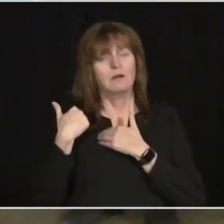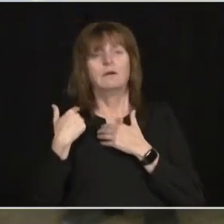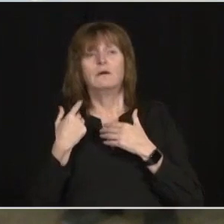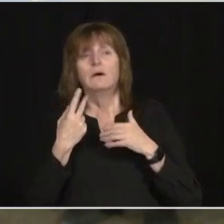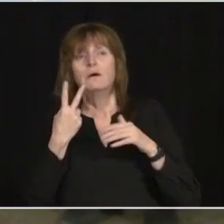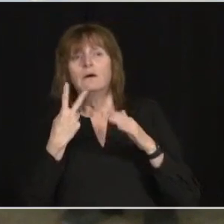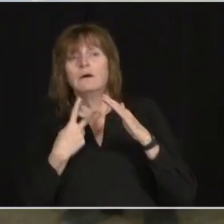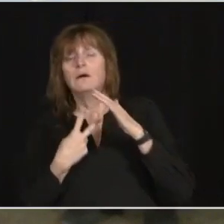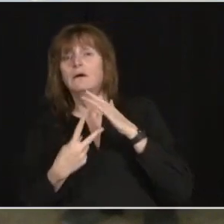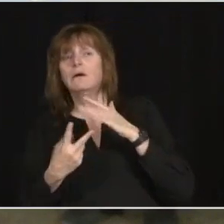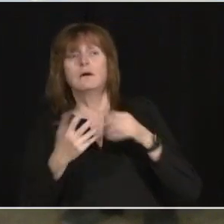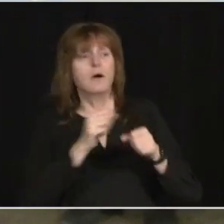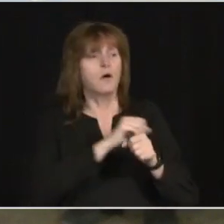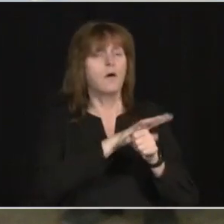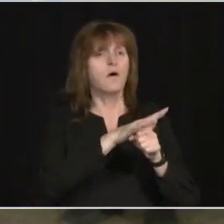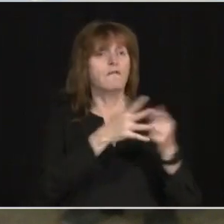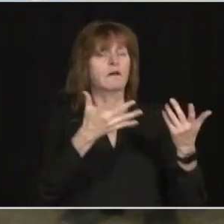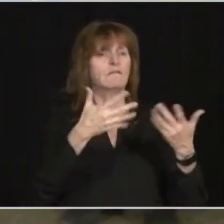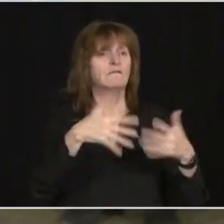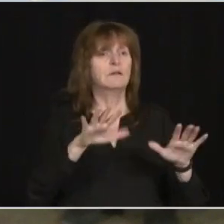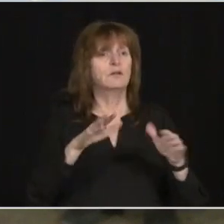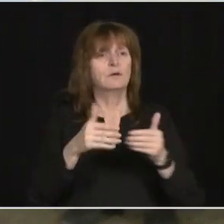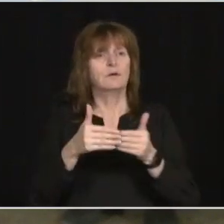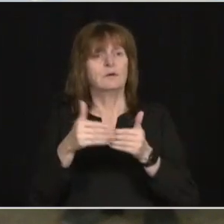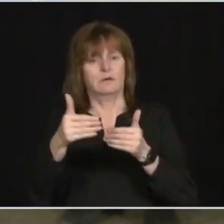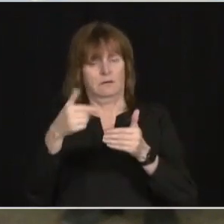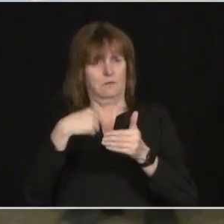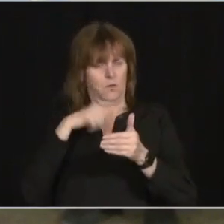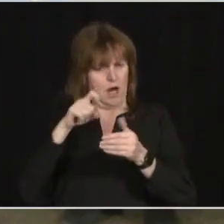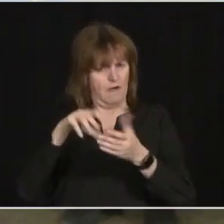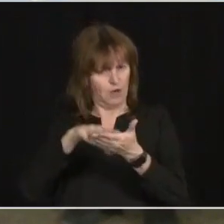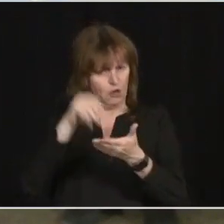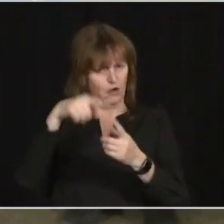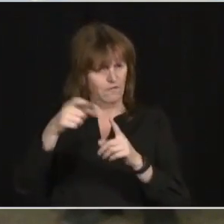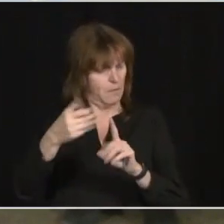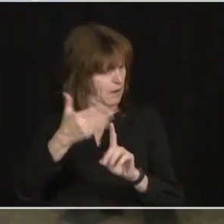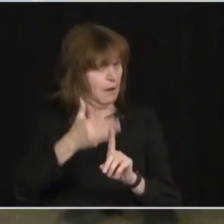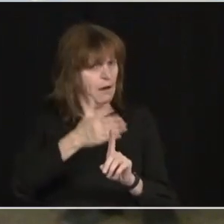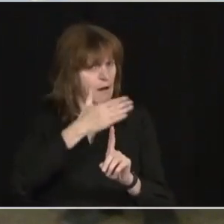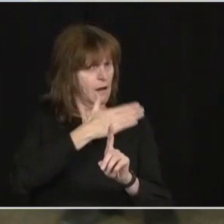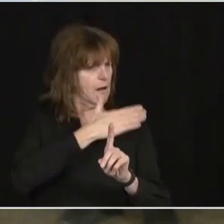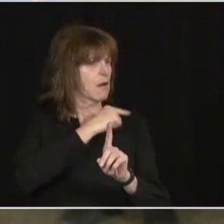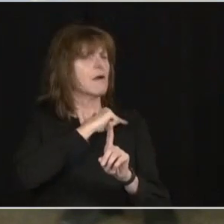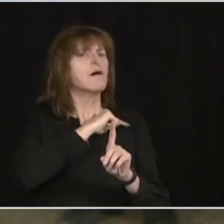world how do we learn lessons, further improve safety but ensure no matter